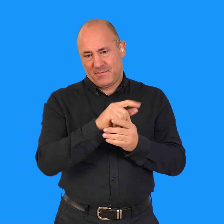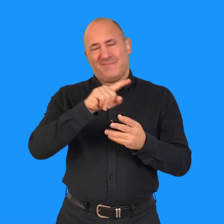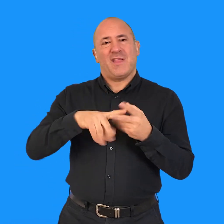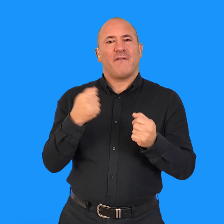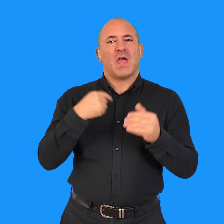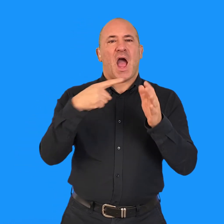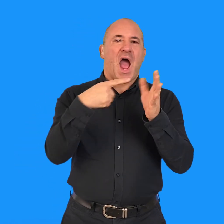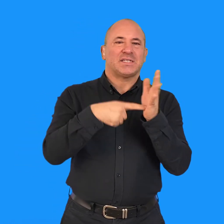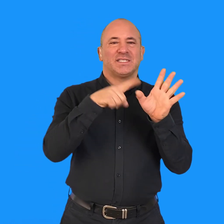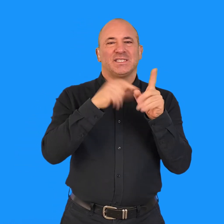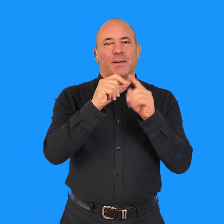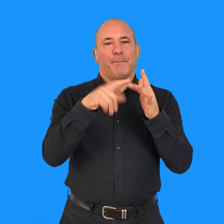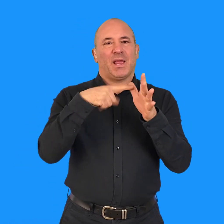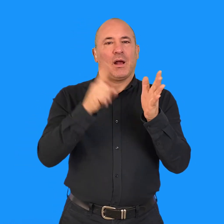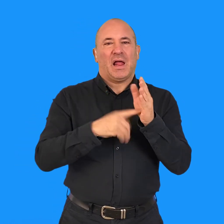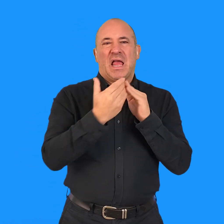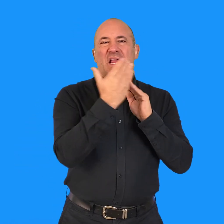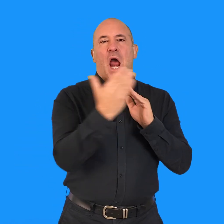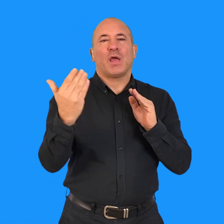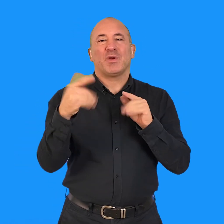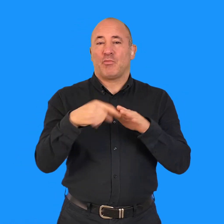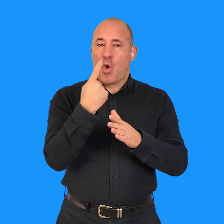We have the Atypical Gallery,